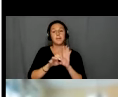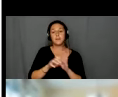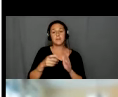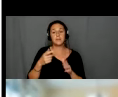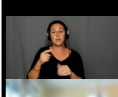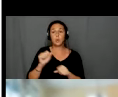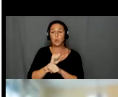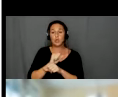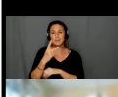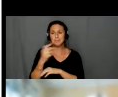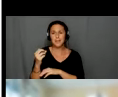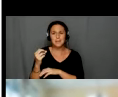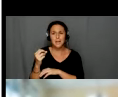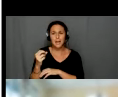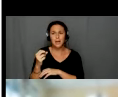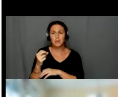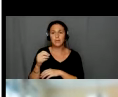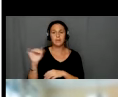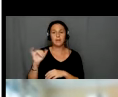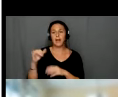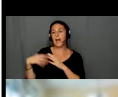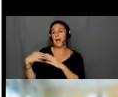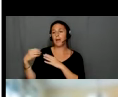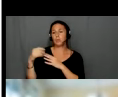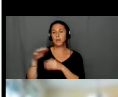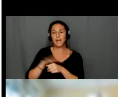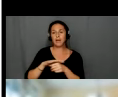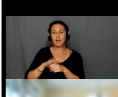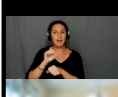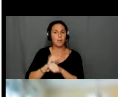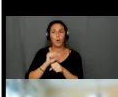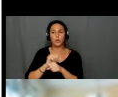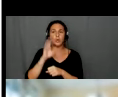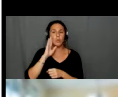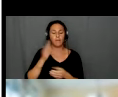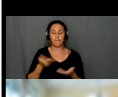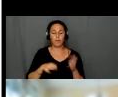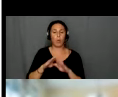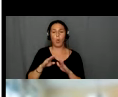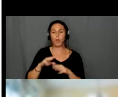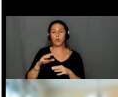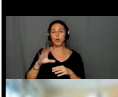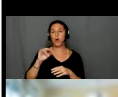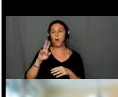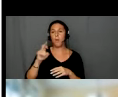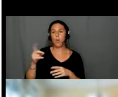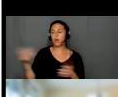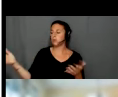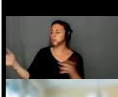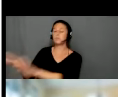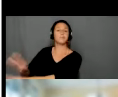out and like, say, an outdoor area and employers will just hold a piece of cardboard over them, instead of, you know,